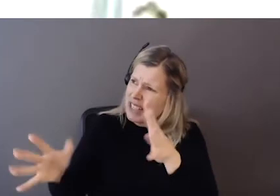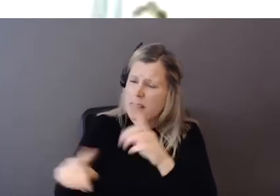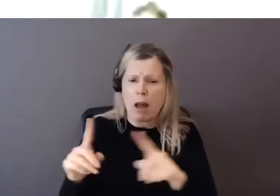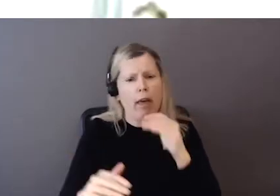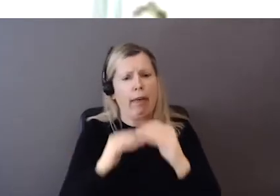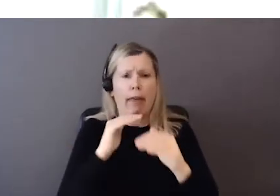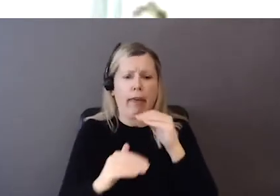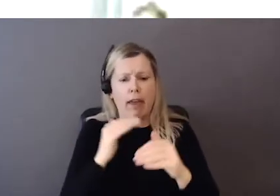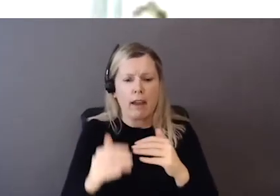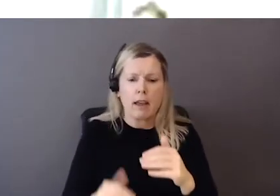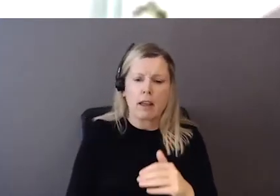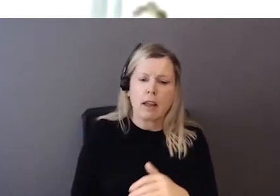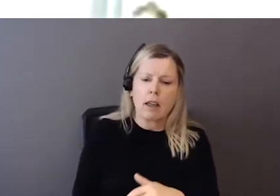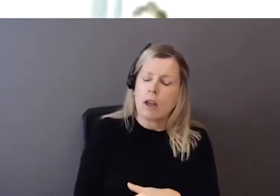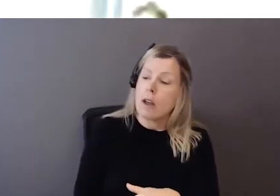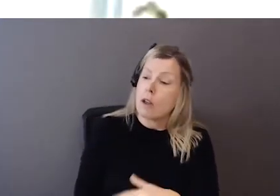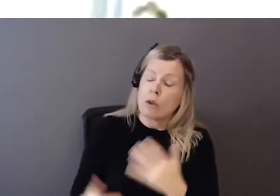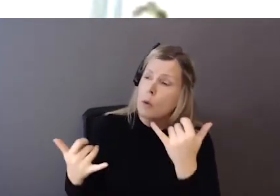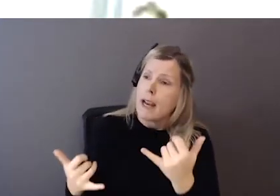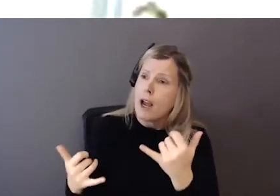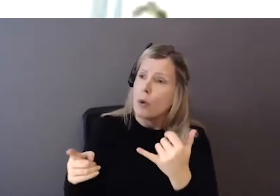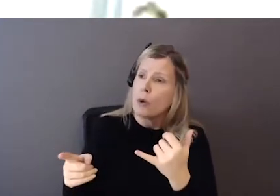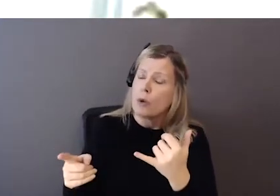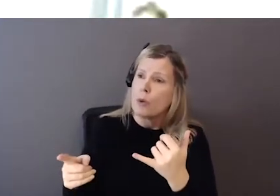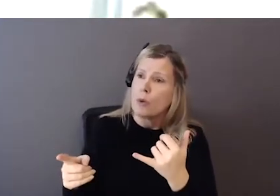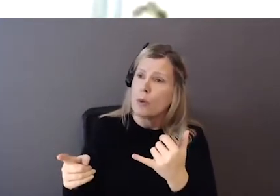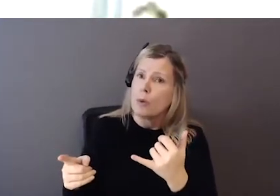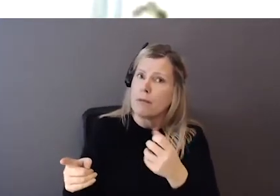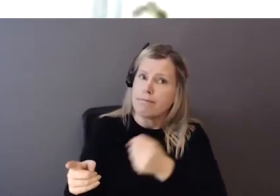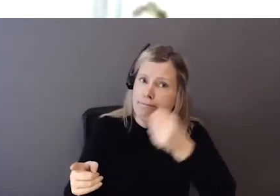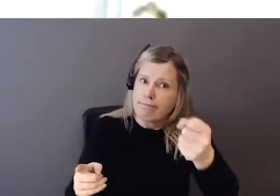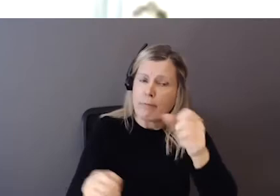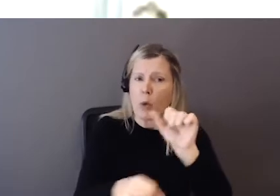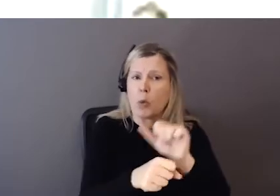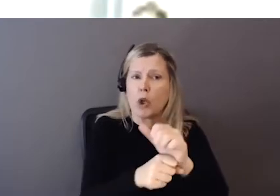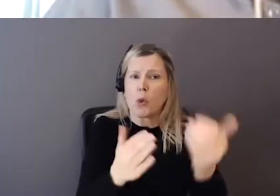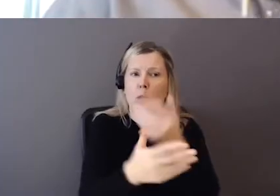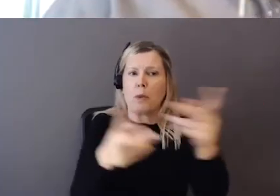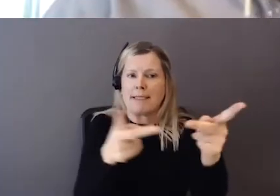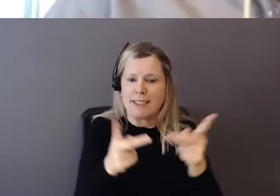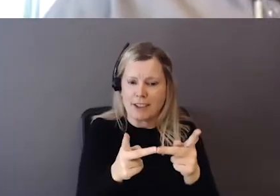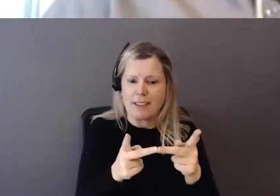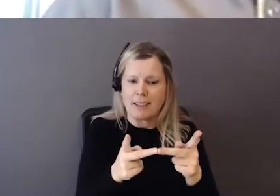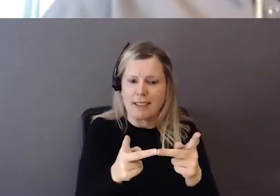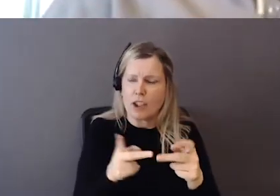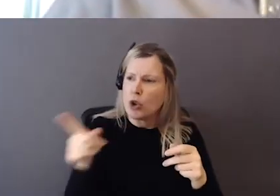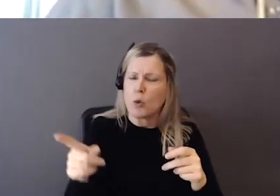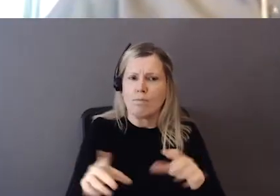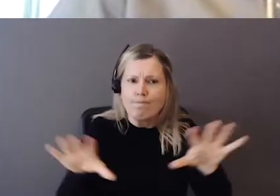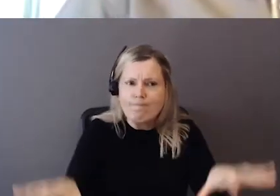So Tamira, you now are in new position and you're active within your organization